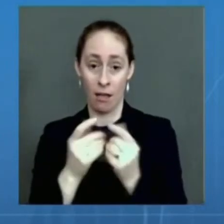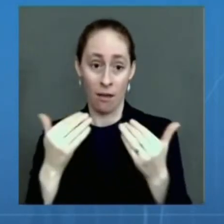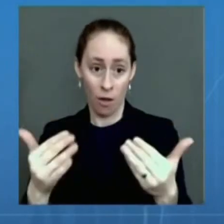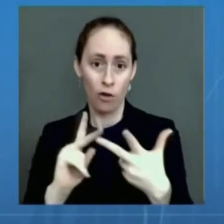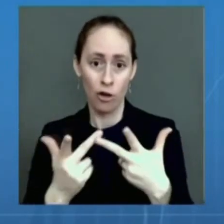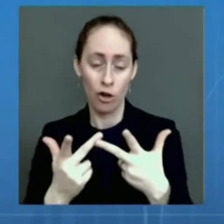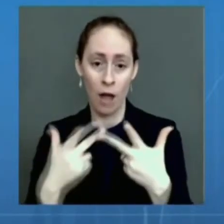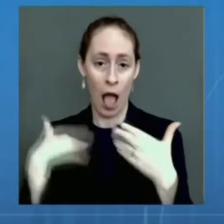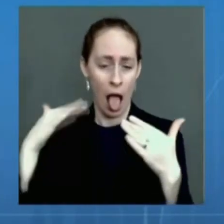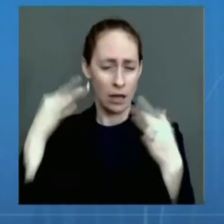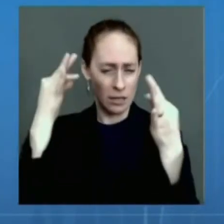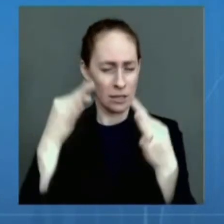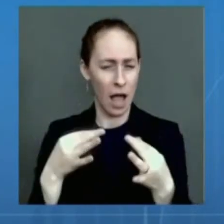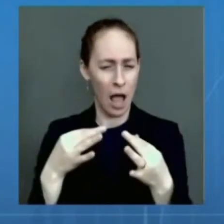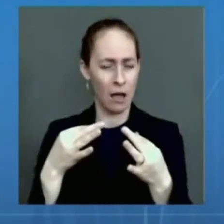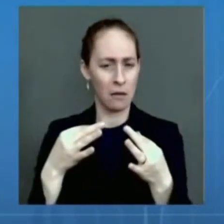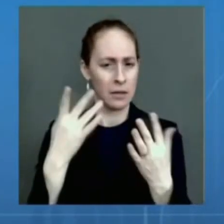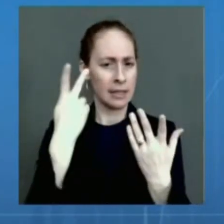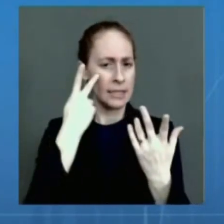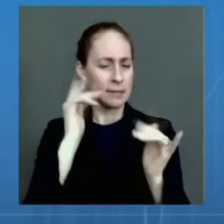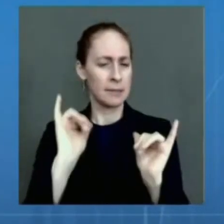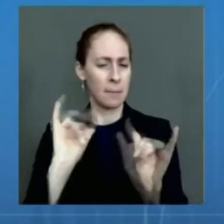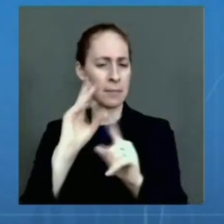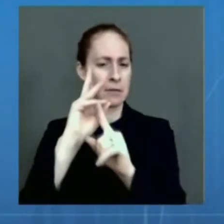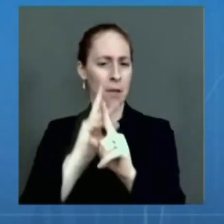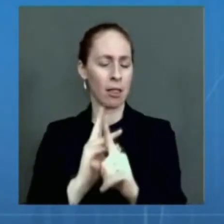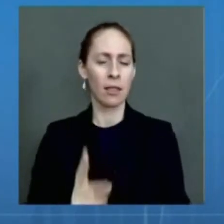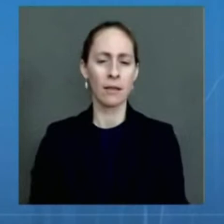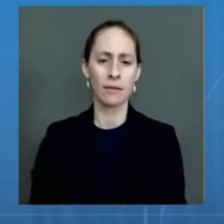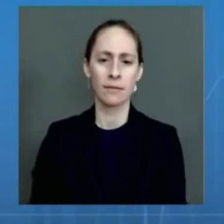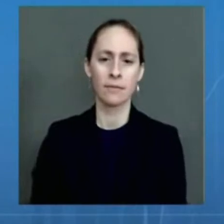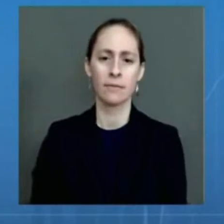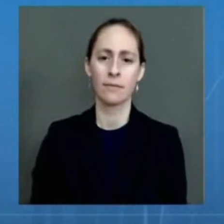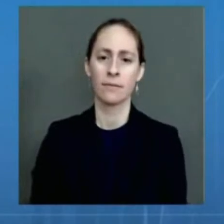THAT. IS THERE ANY WAY TO THINK